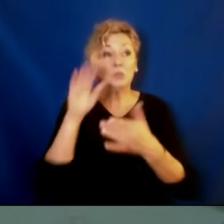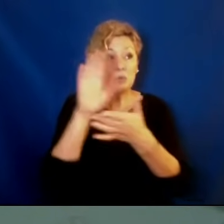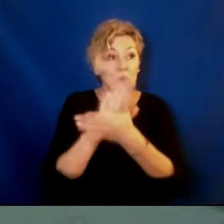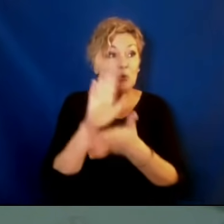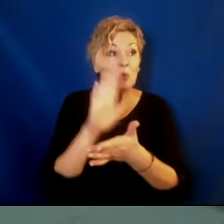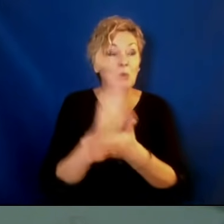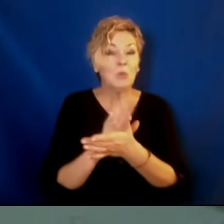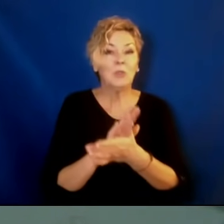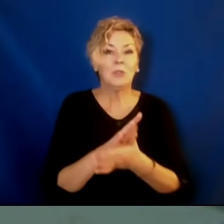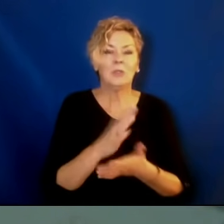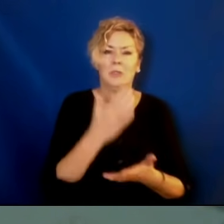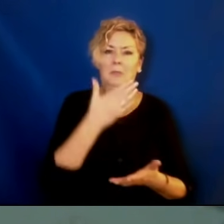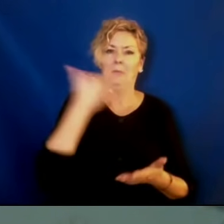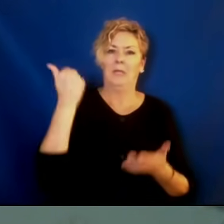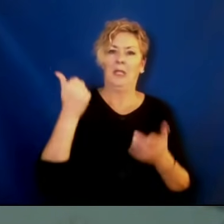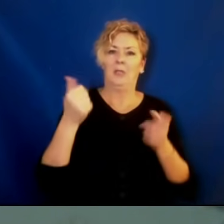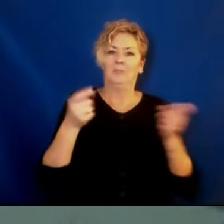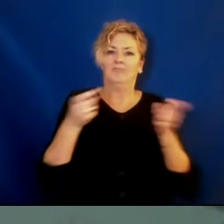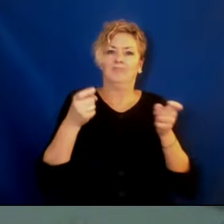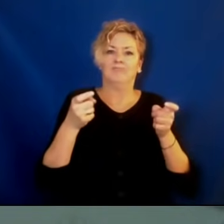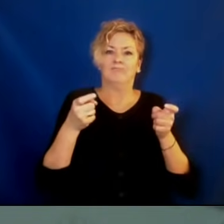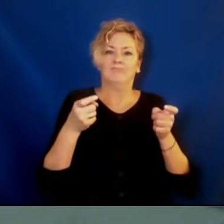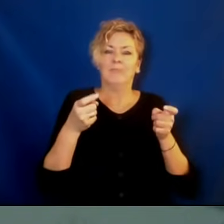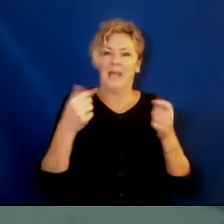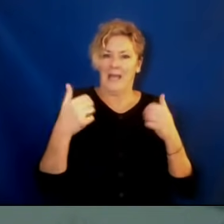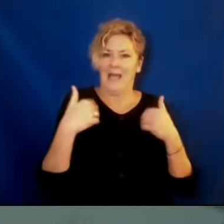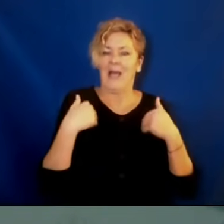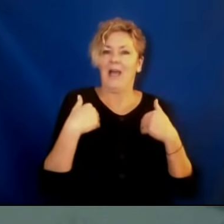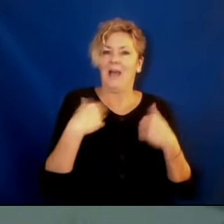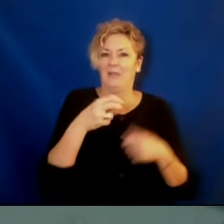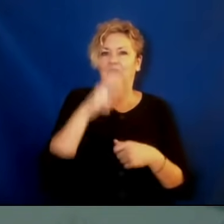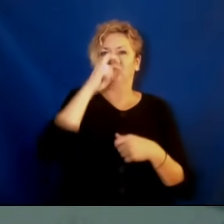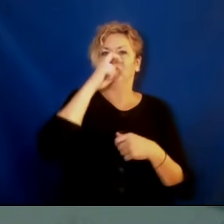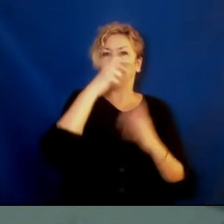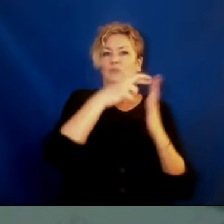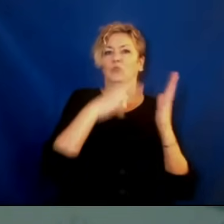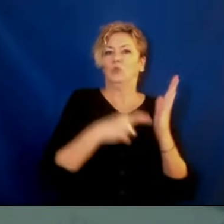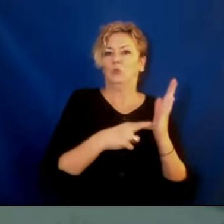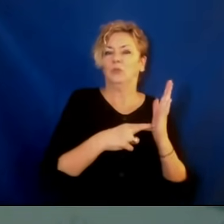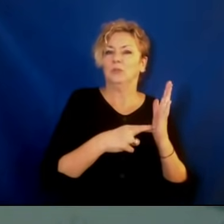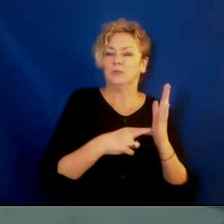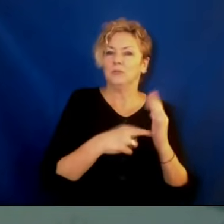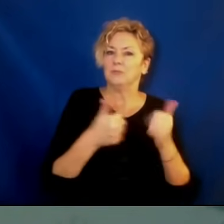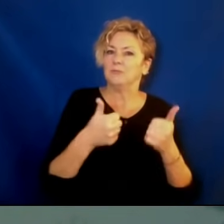have actually been strengthened. The continued to be strengthened